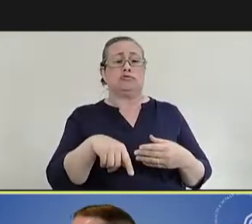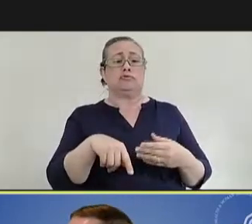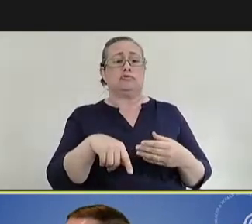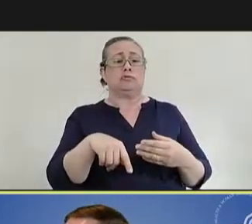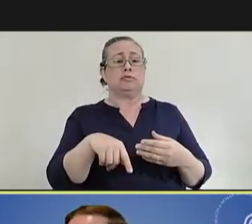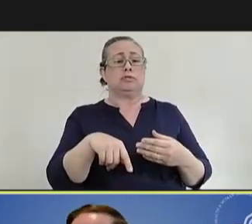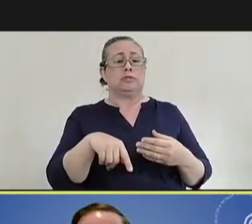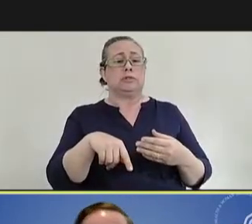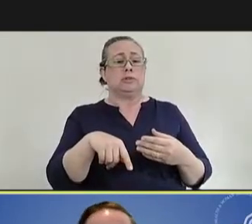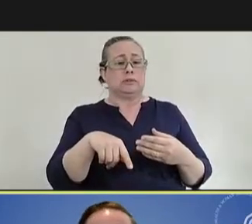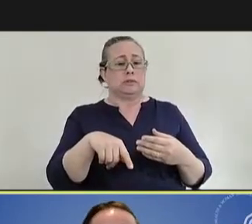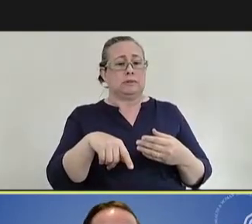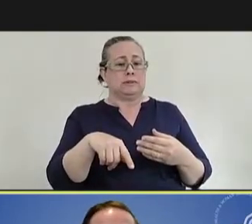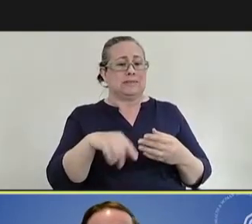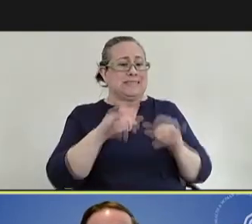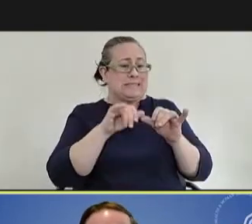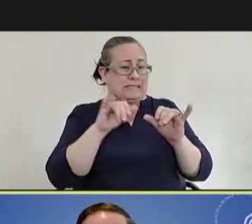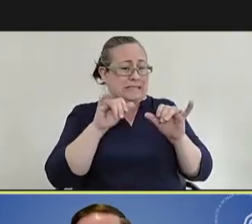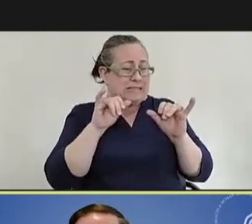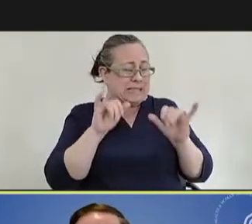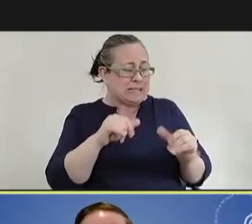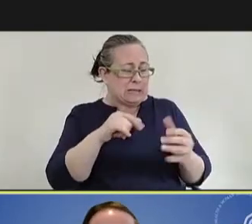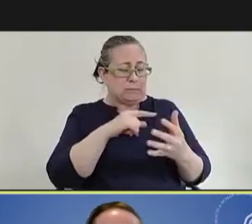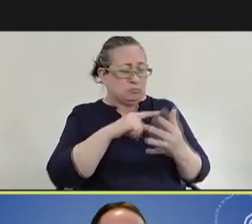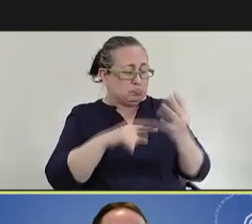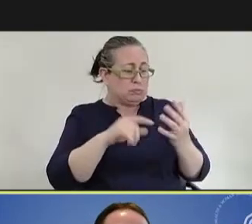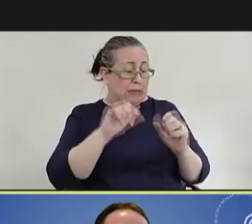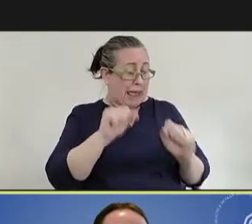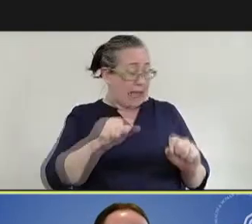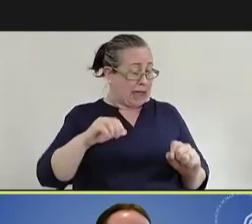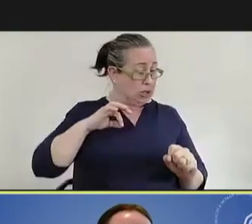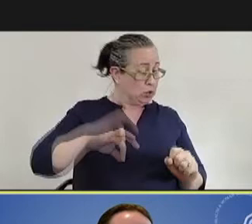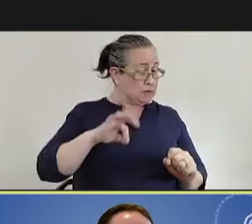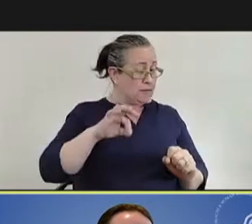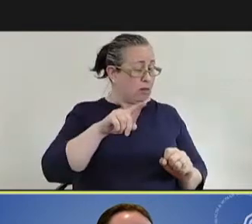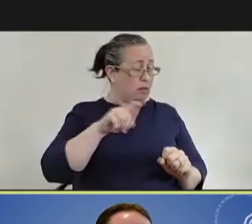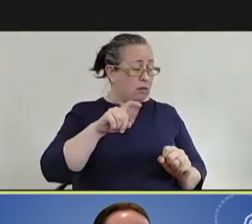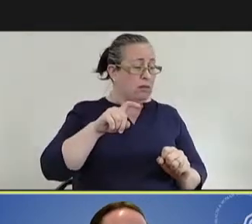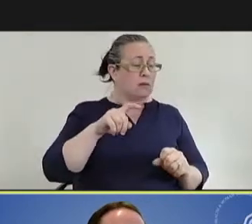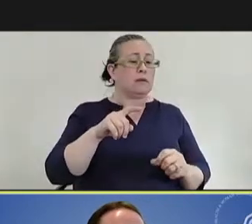we're looking to see if these are useful that we would consider for further deployment. But we're